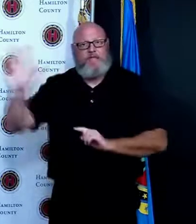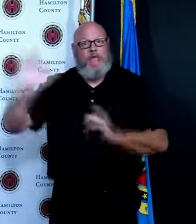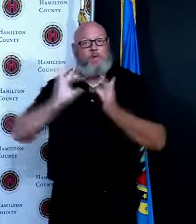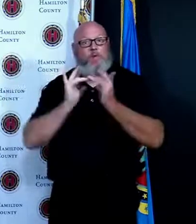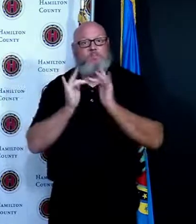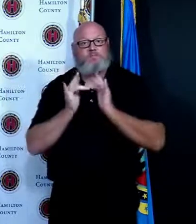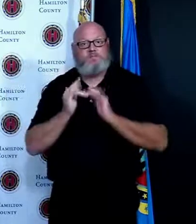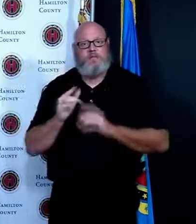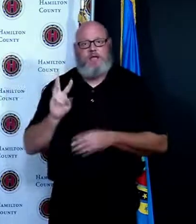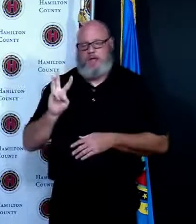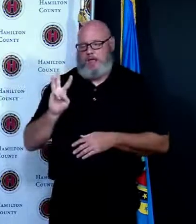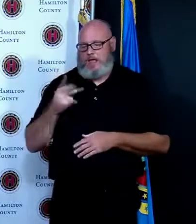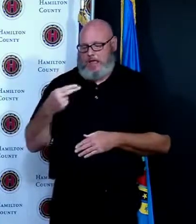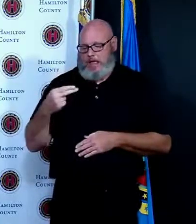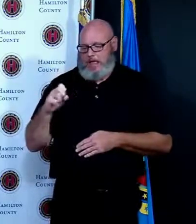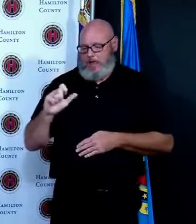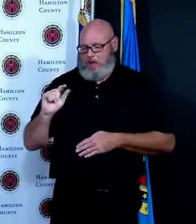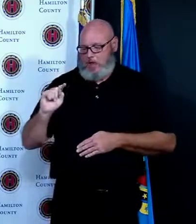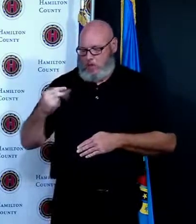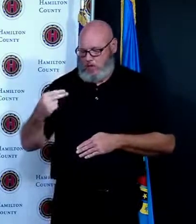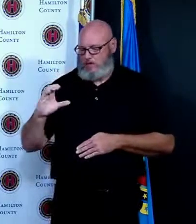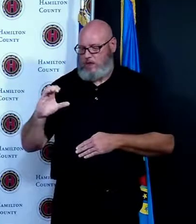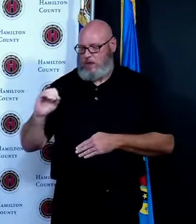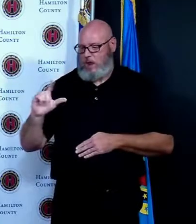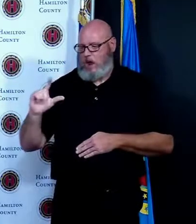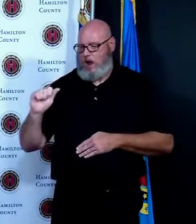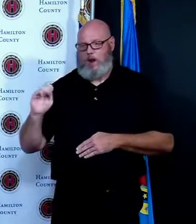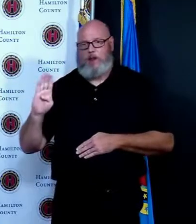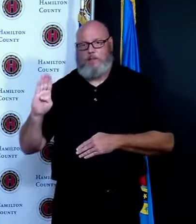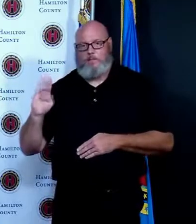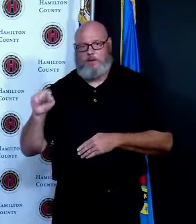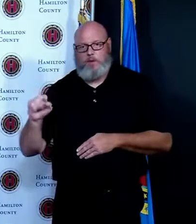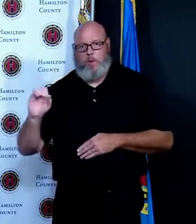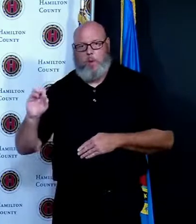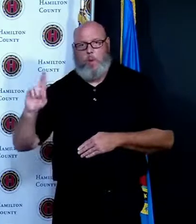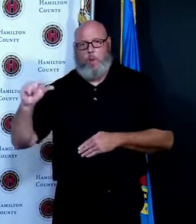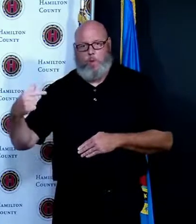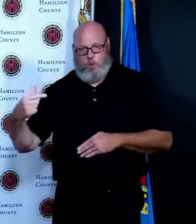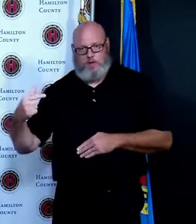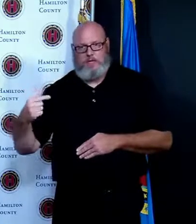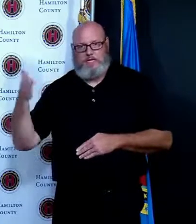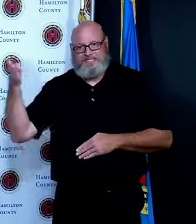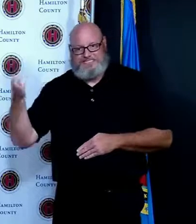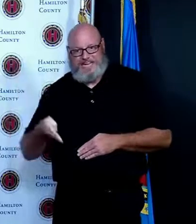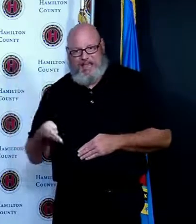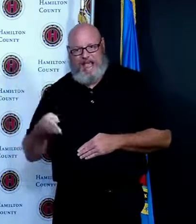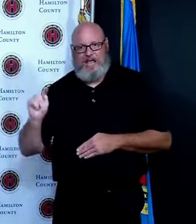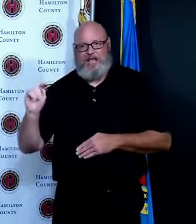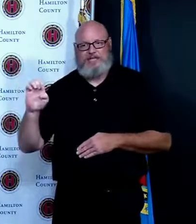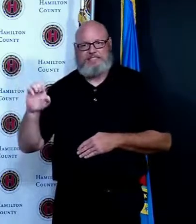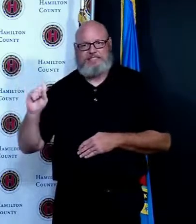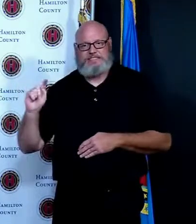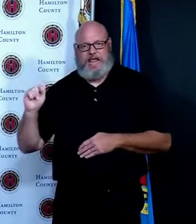gonna give you an anecdotal story so on Sunday i thought you know I'm it's so helpful when you